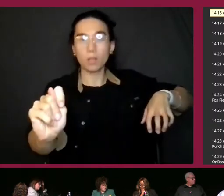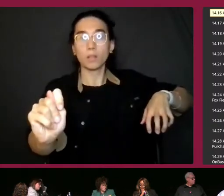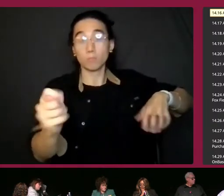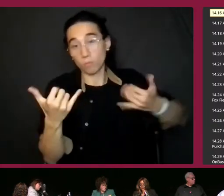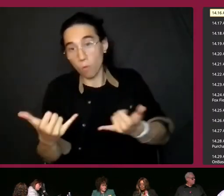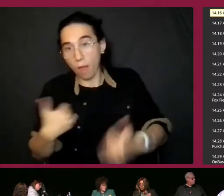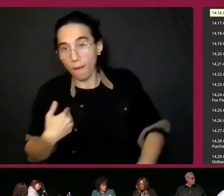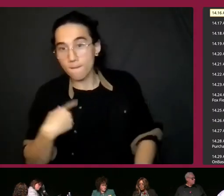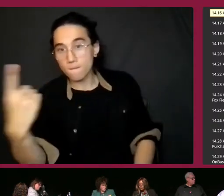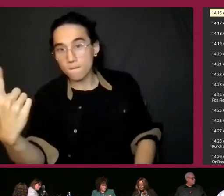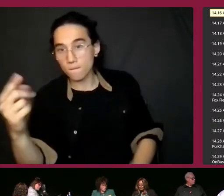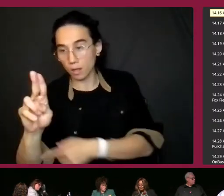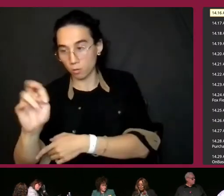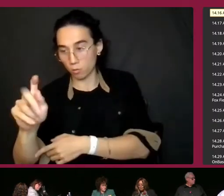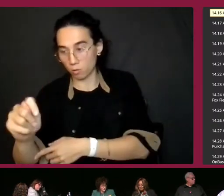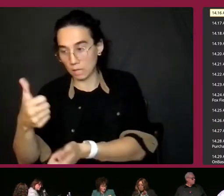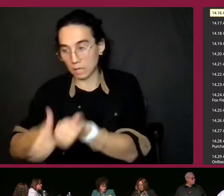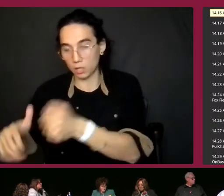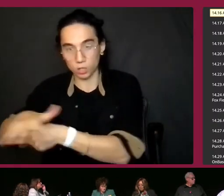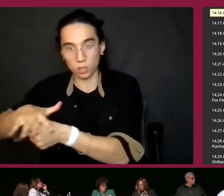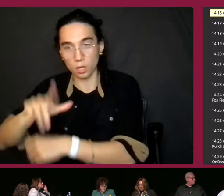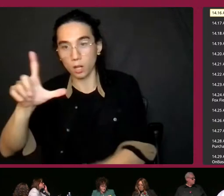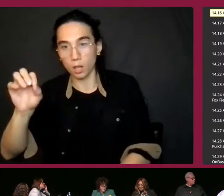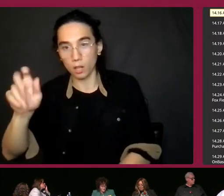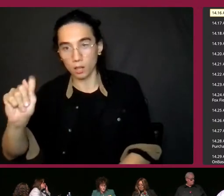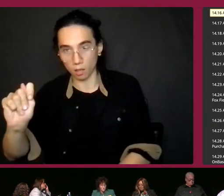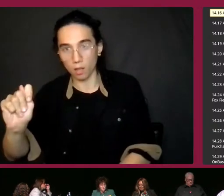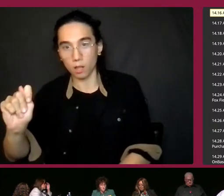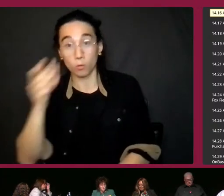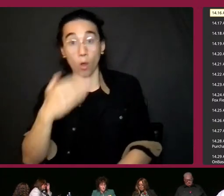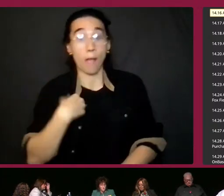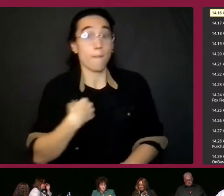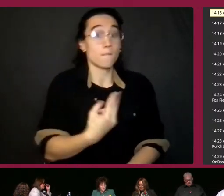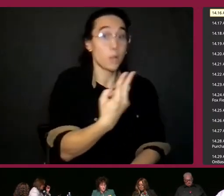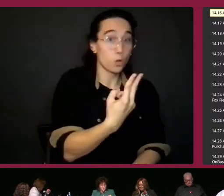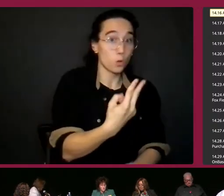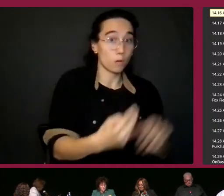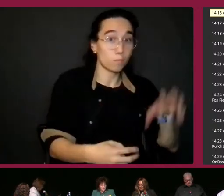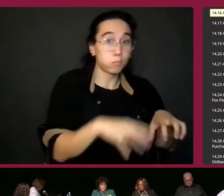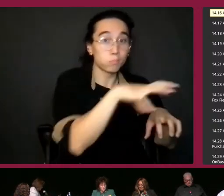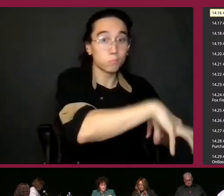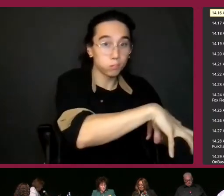They're going to have two houses on a lot, which could, will change the complexion of the area